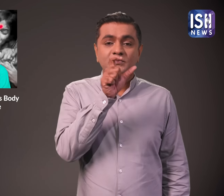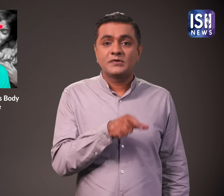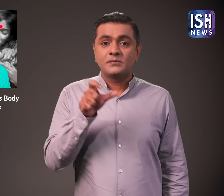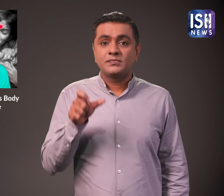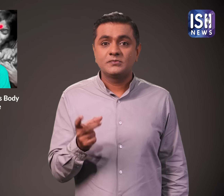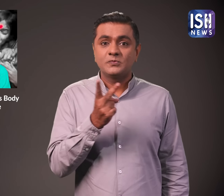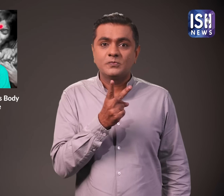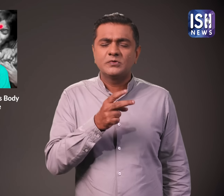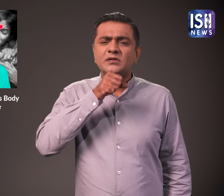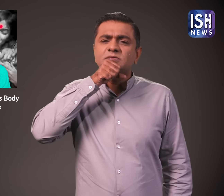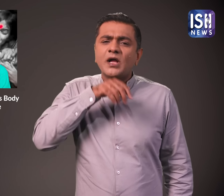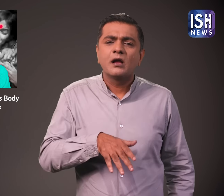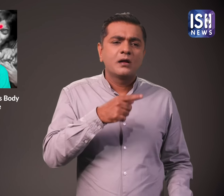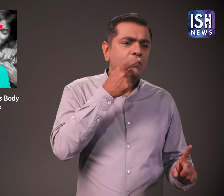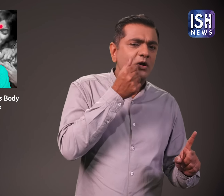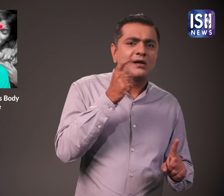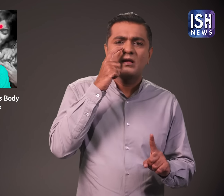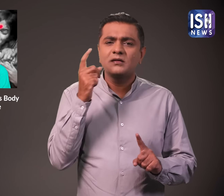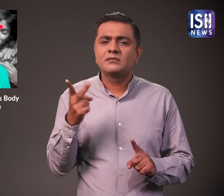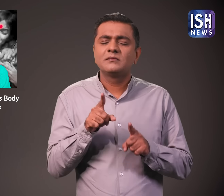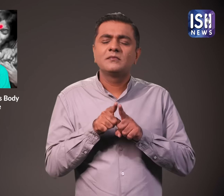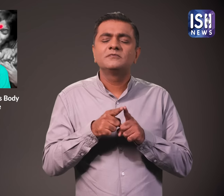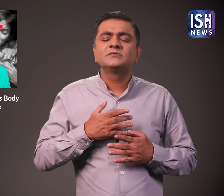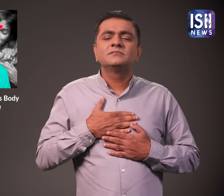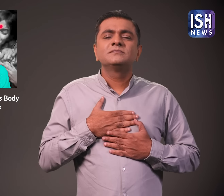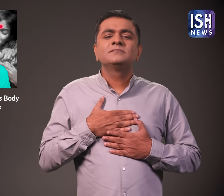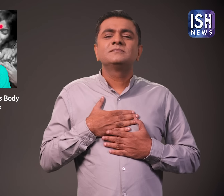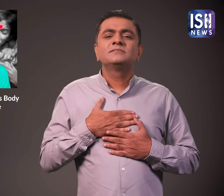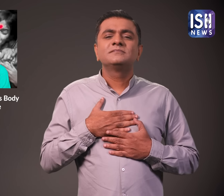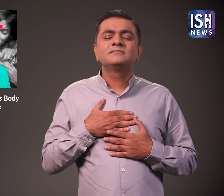A young couple were in a loving relationship.